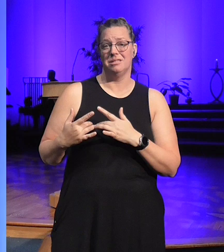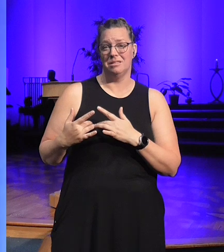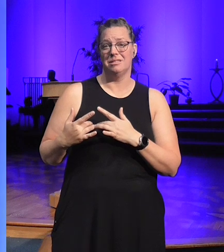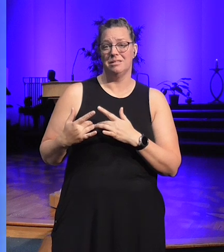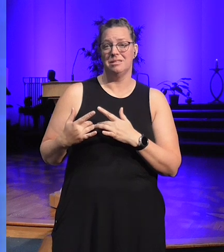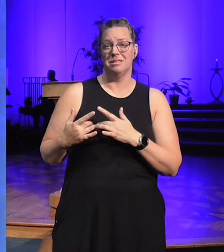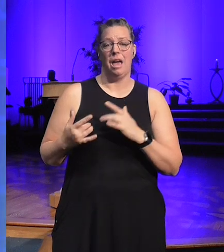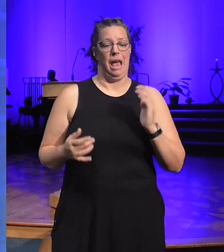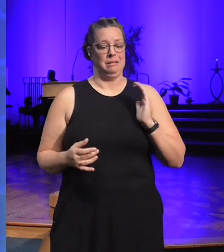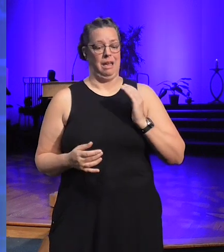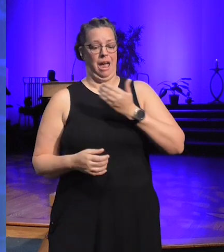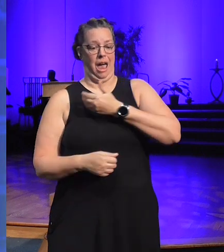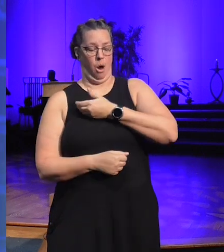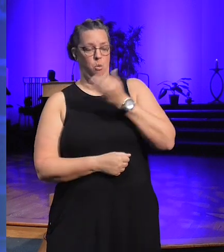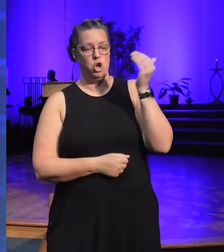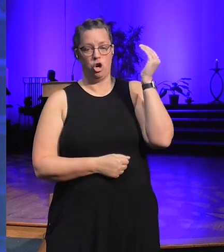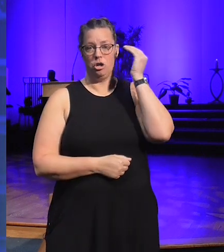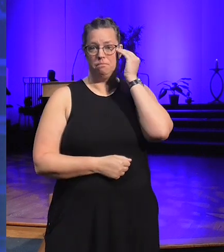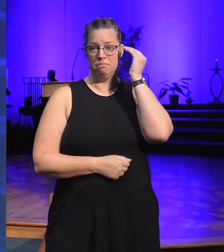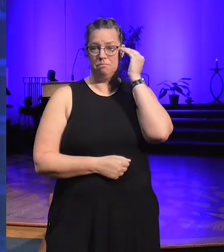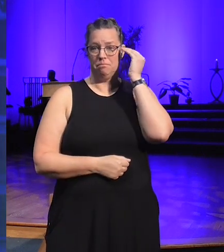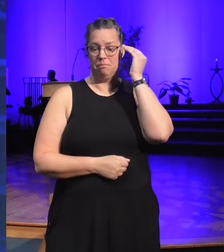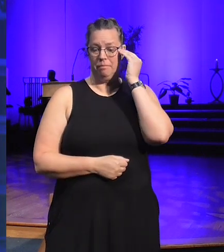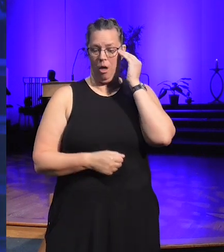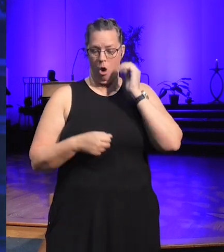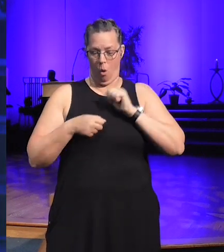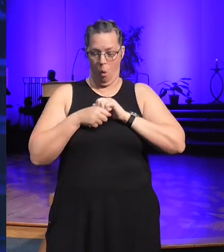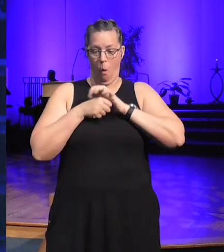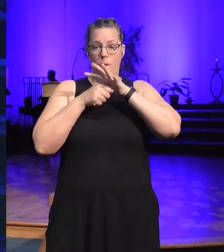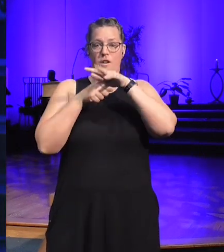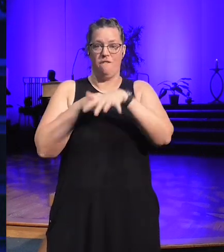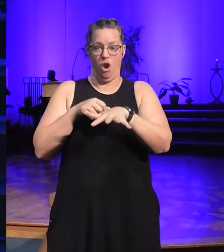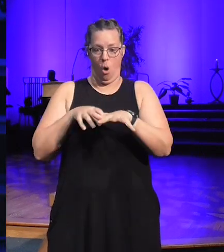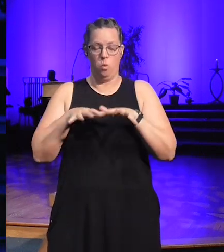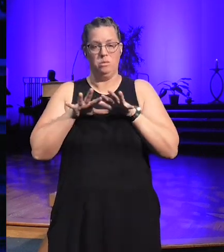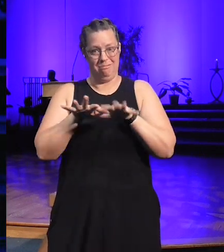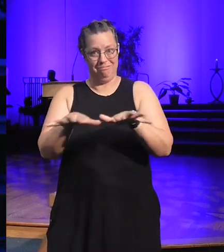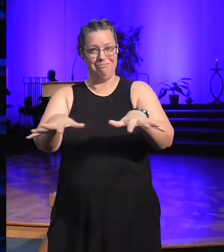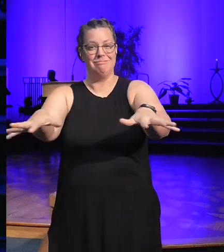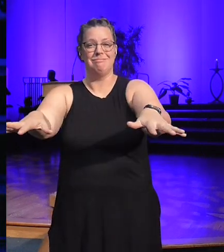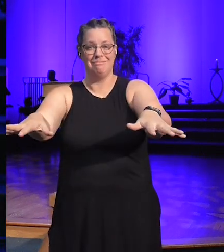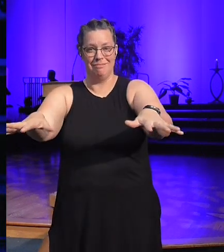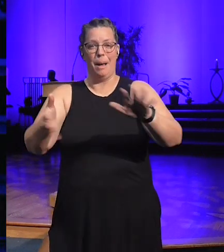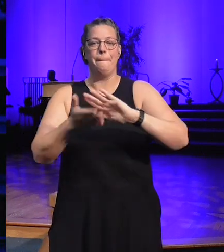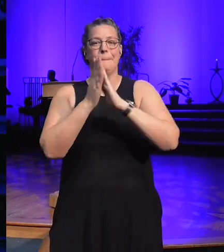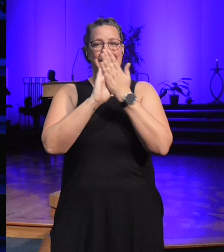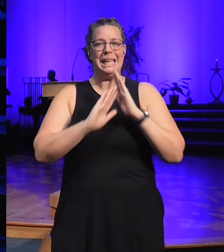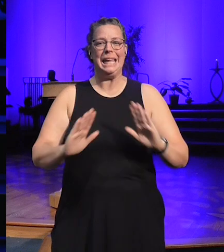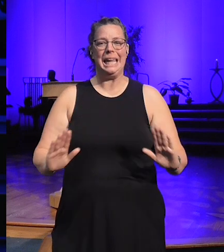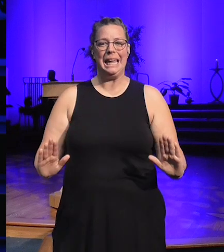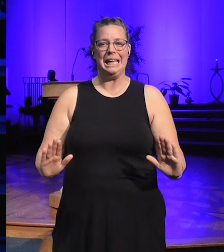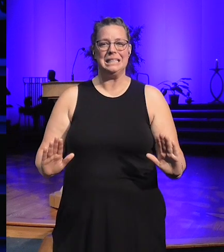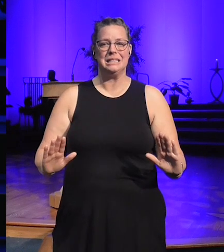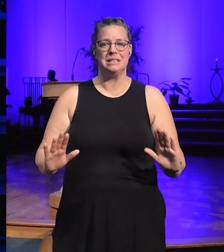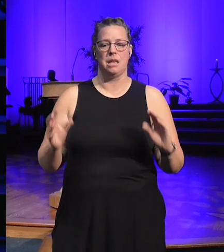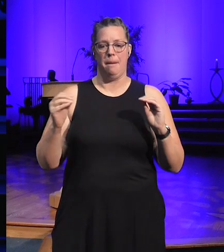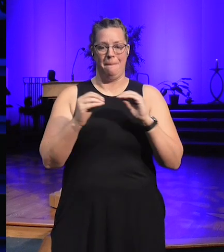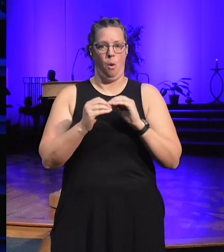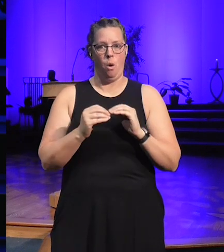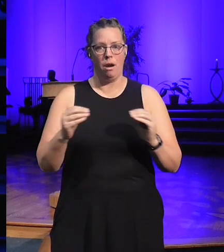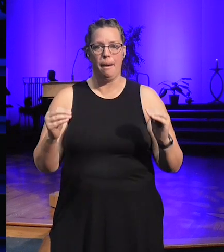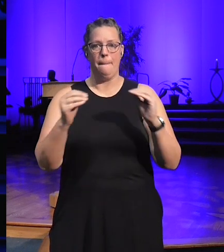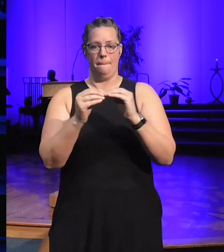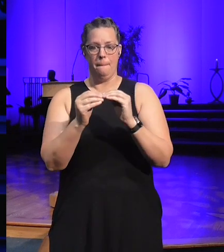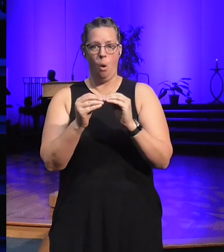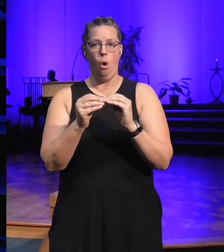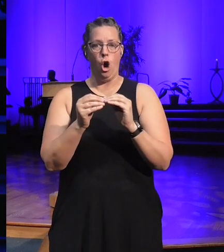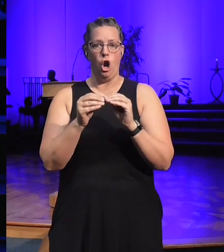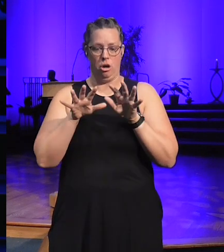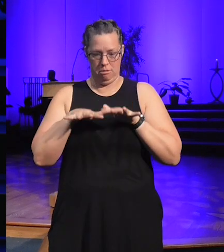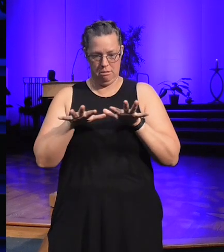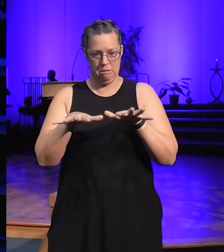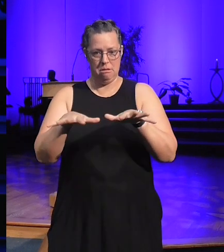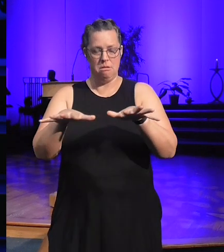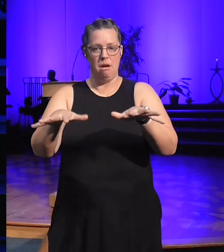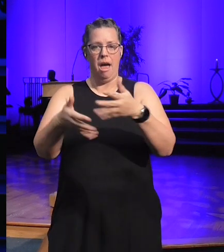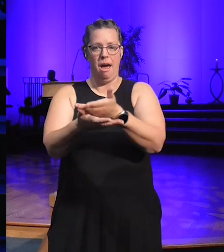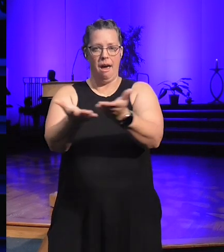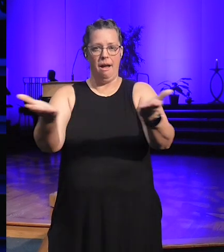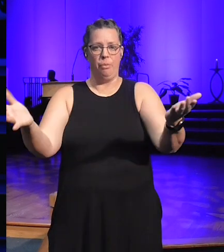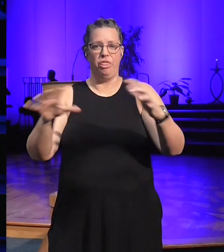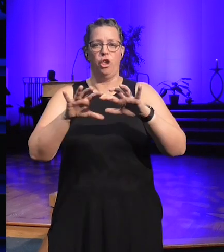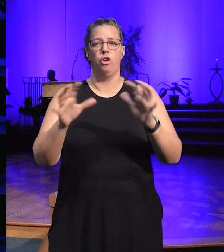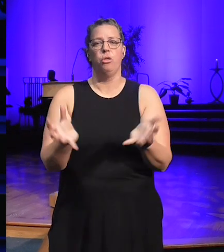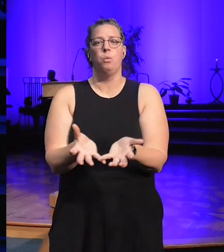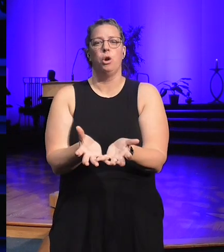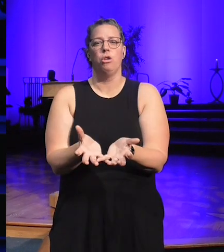Consciousness overflows with peace that peace more and more peace is exhibited in this world